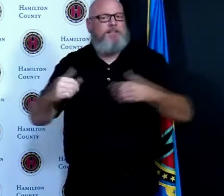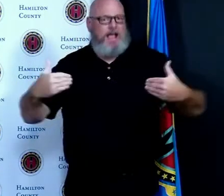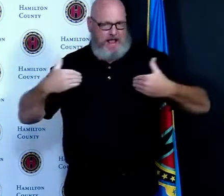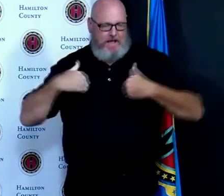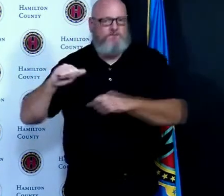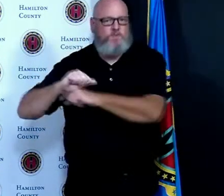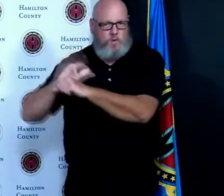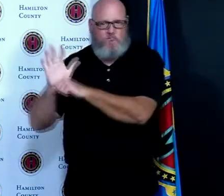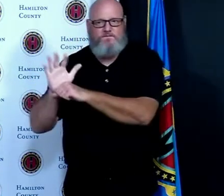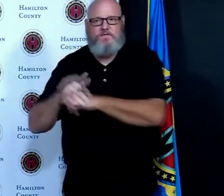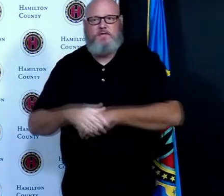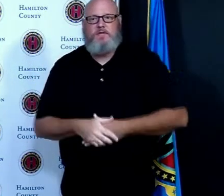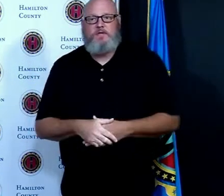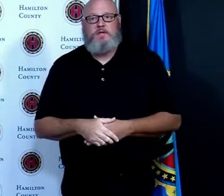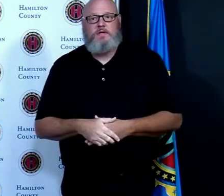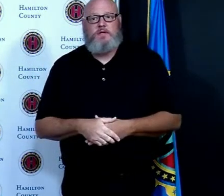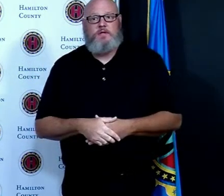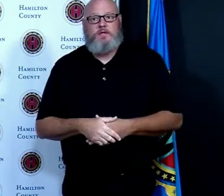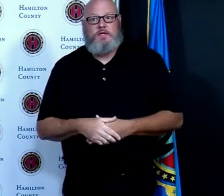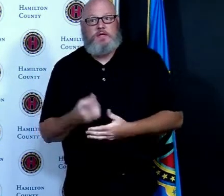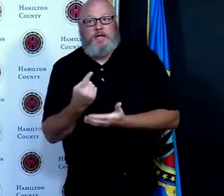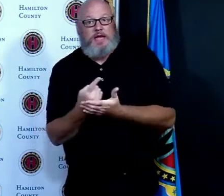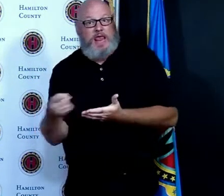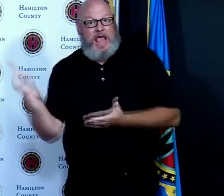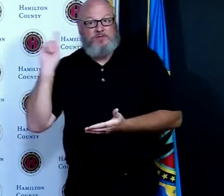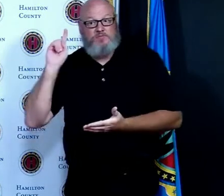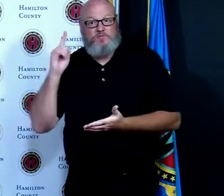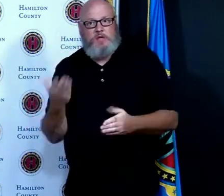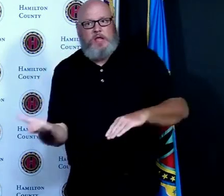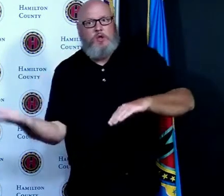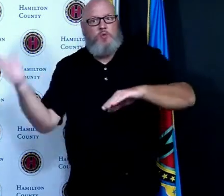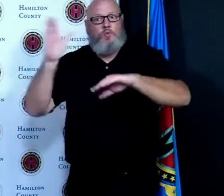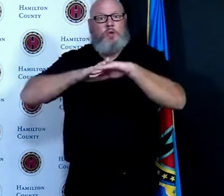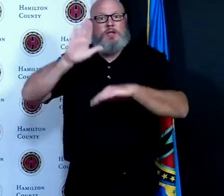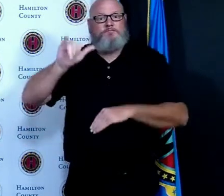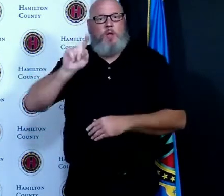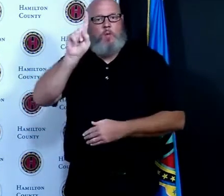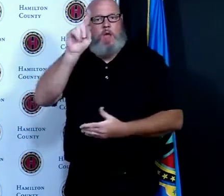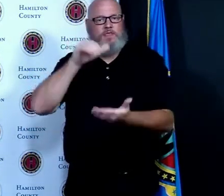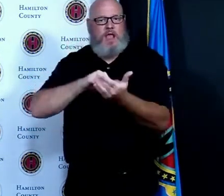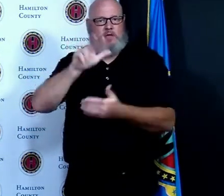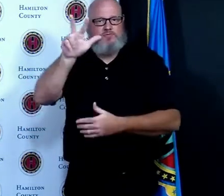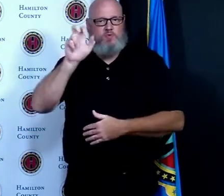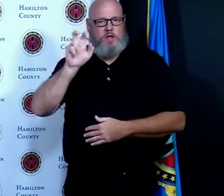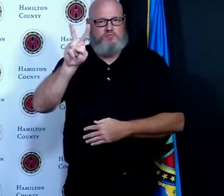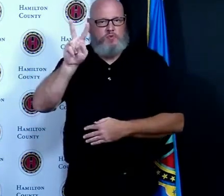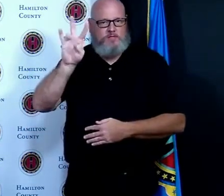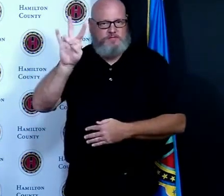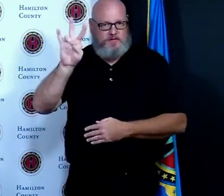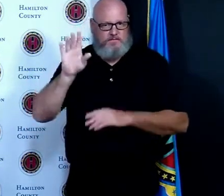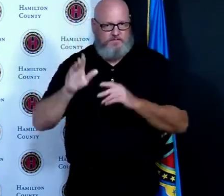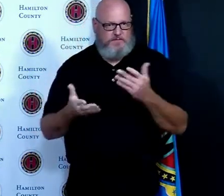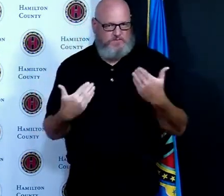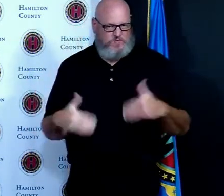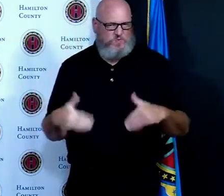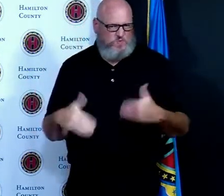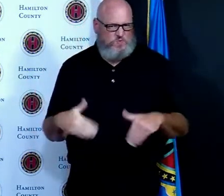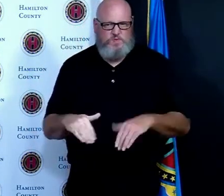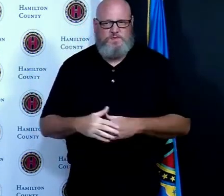hospitalizations stand at 1,246. the increase from last week is 41 and the death count